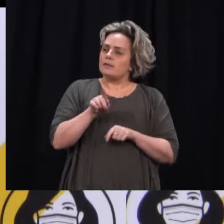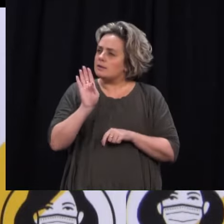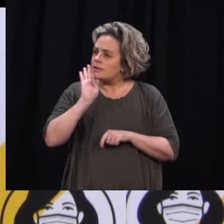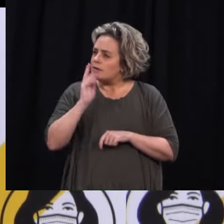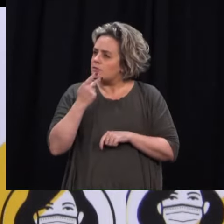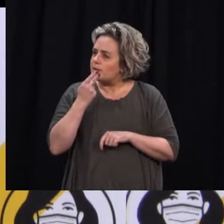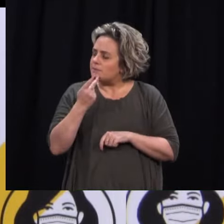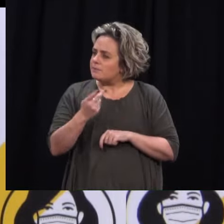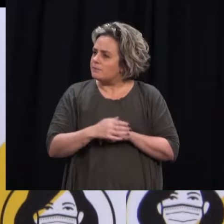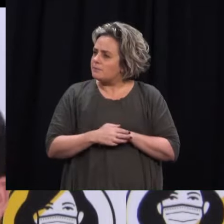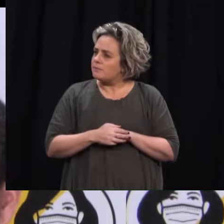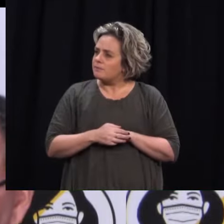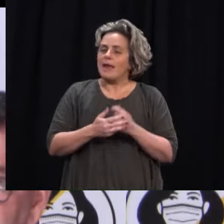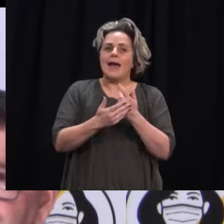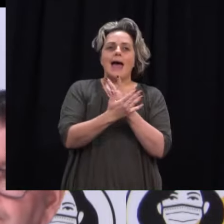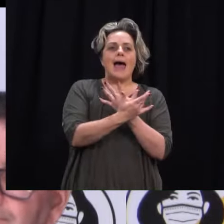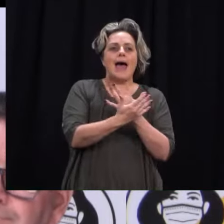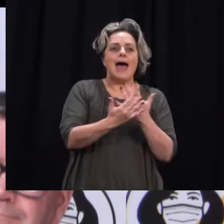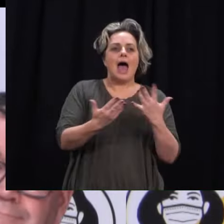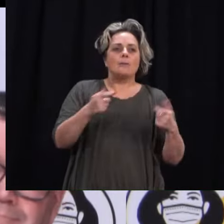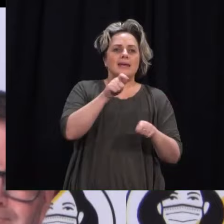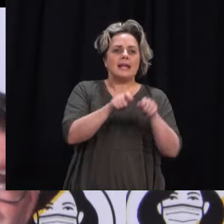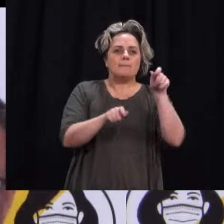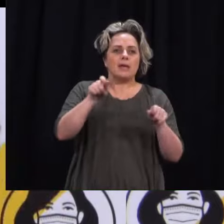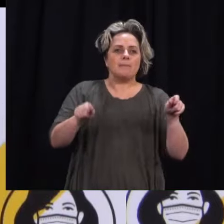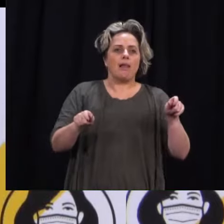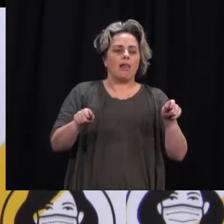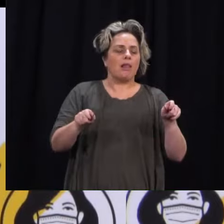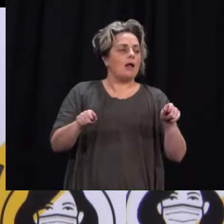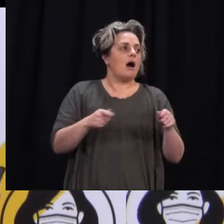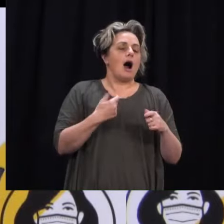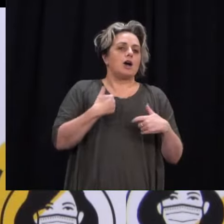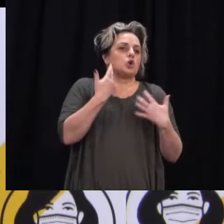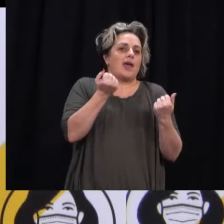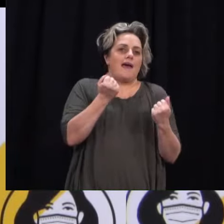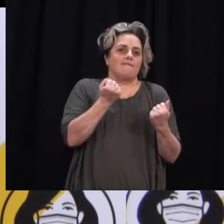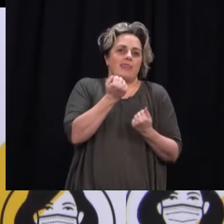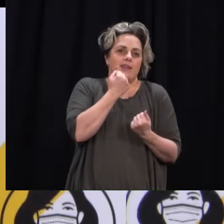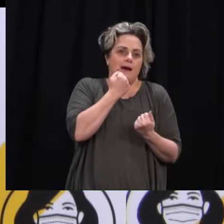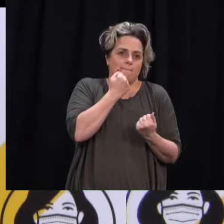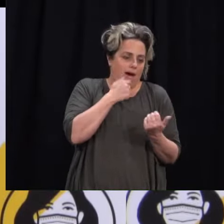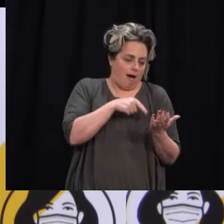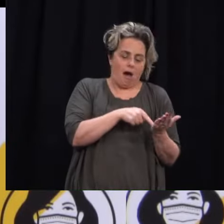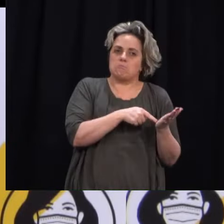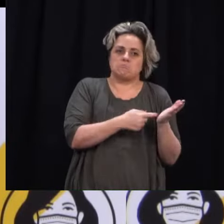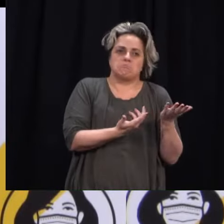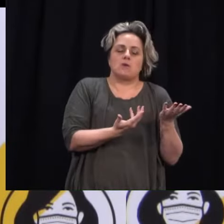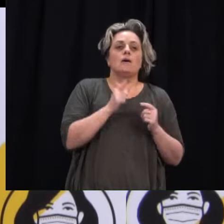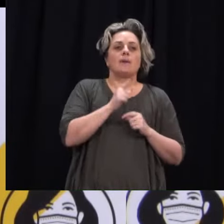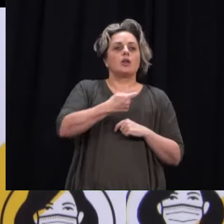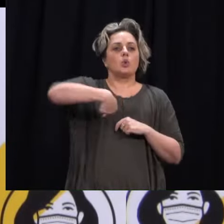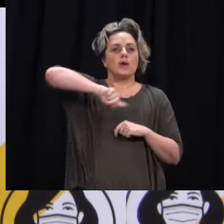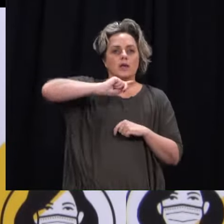shift now. Were any connected to essential workers in terms of close contact p Sorry, I didn't hear the first part of question